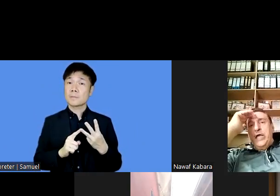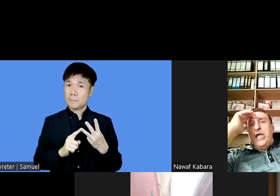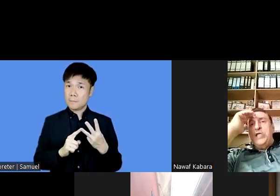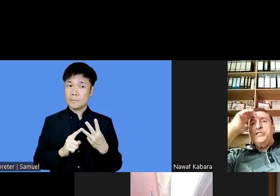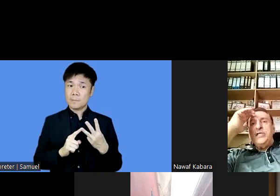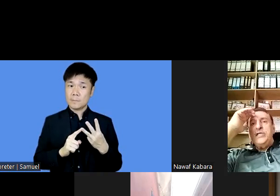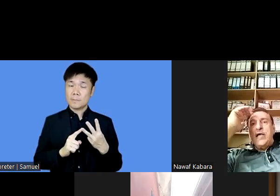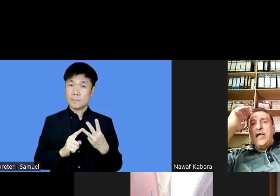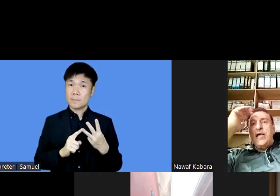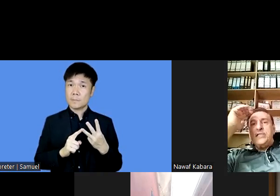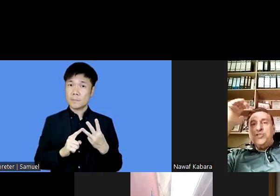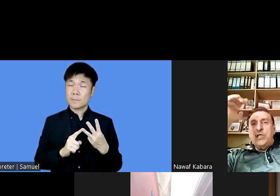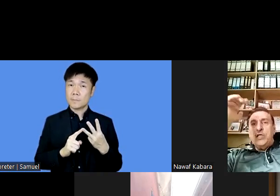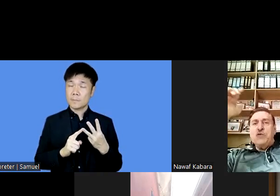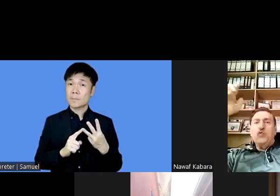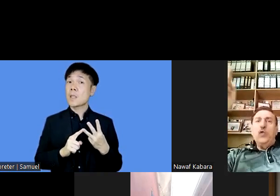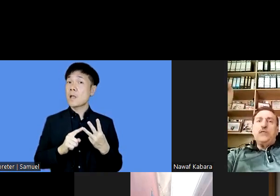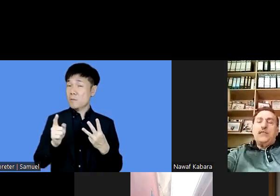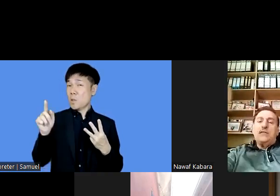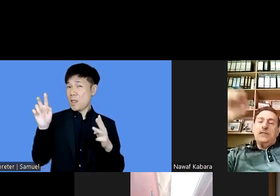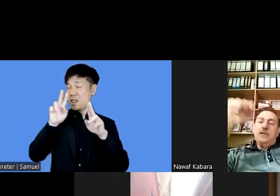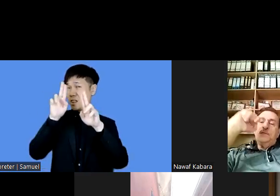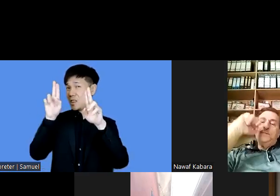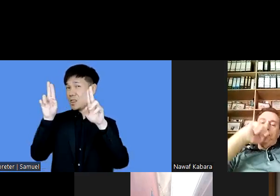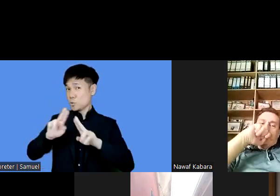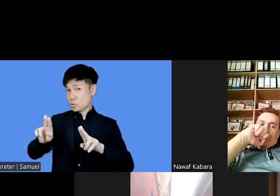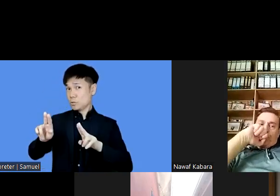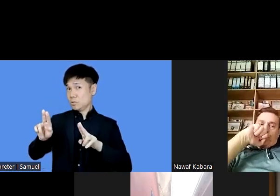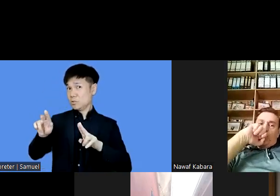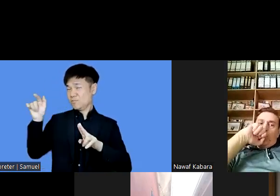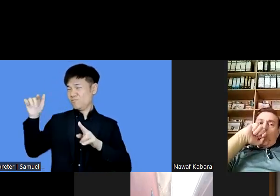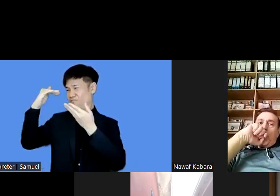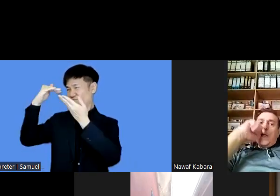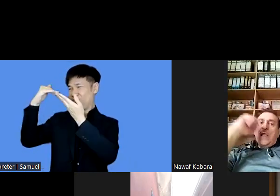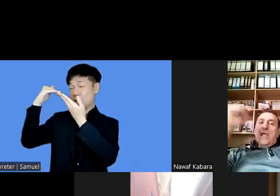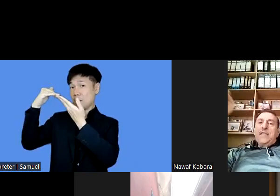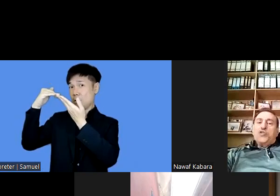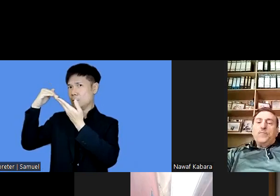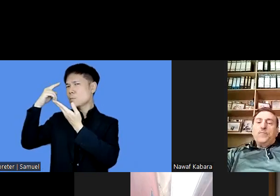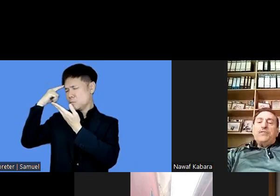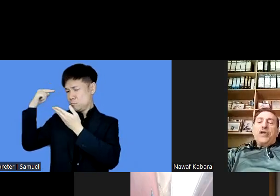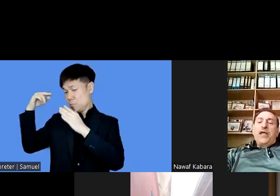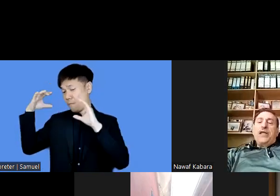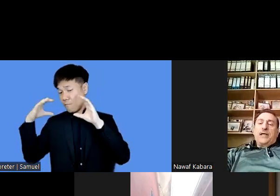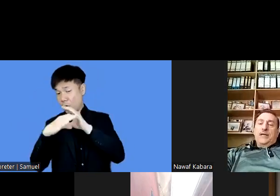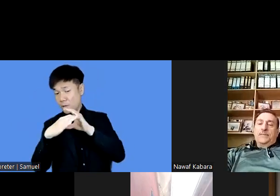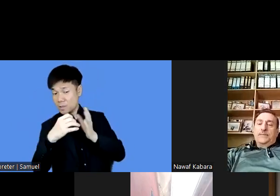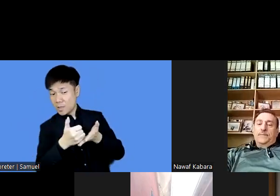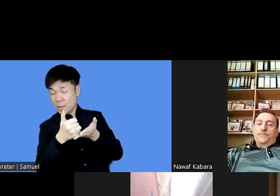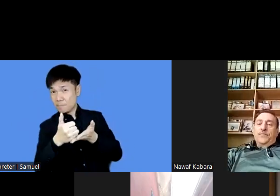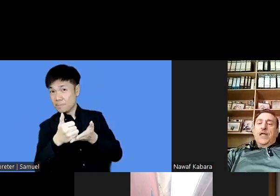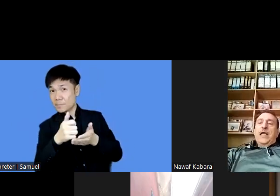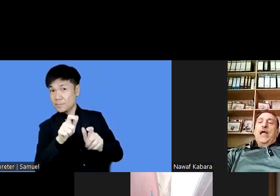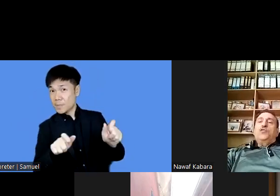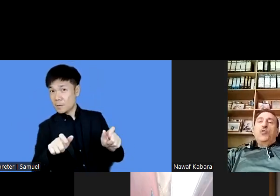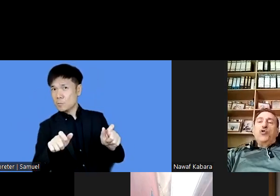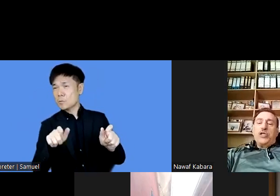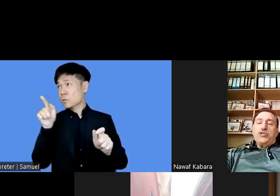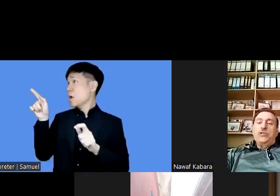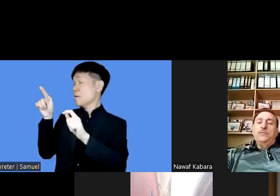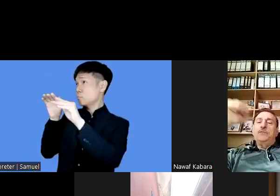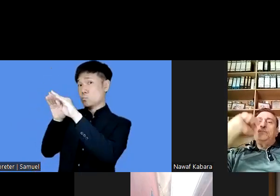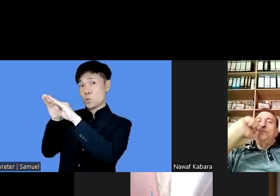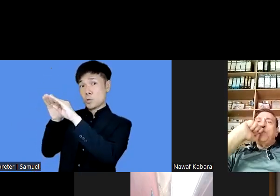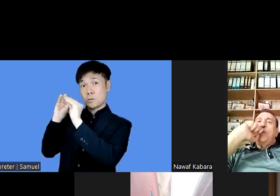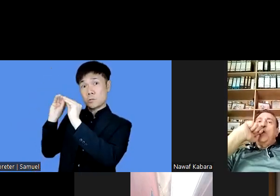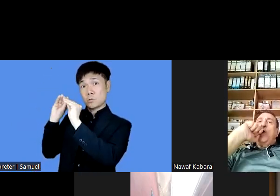at the international level who deal with disasters, there should be some training and communication